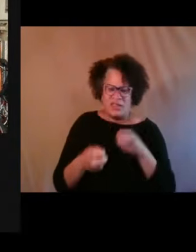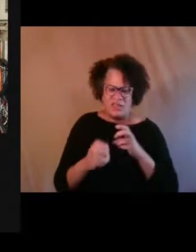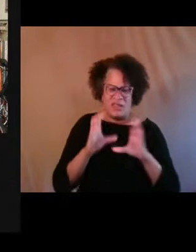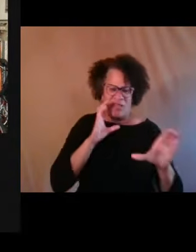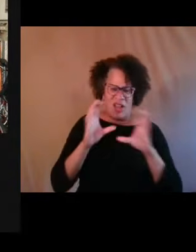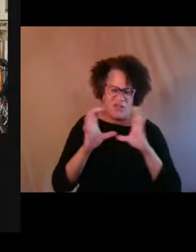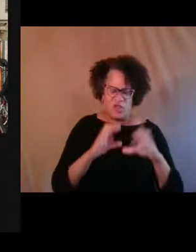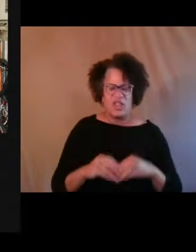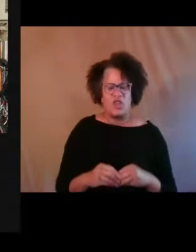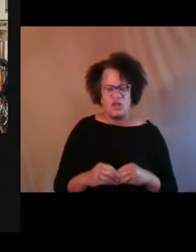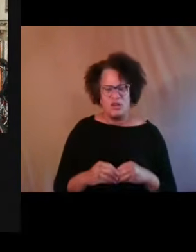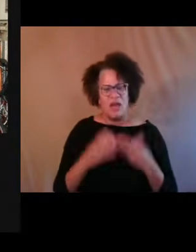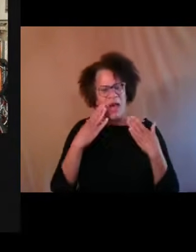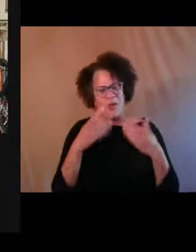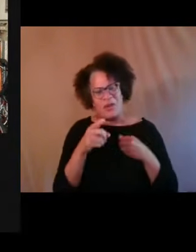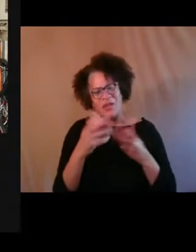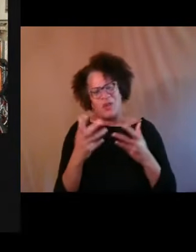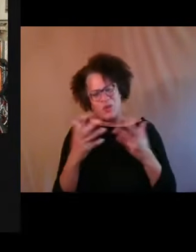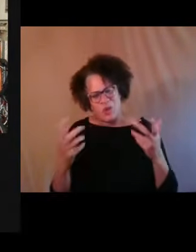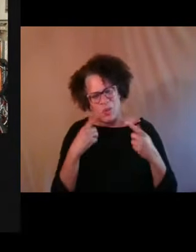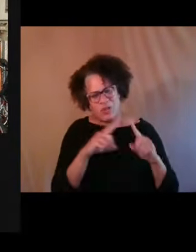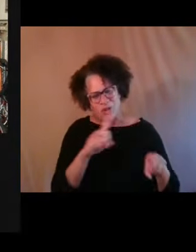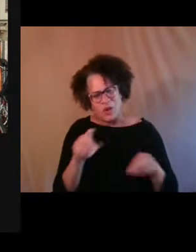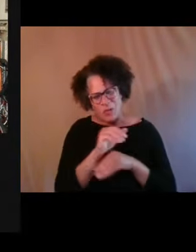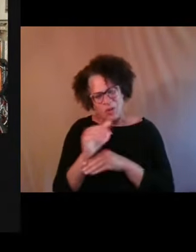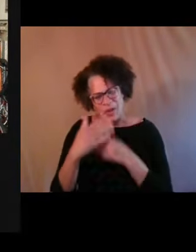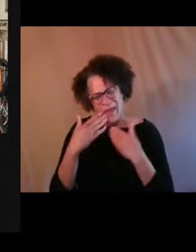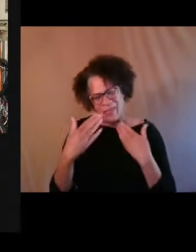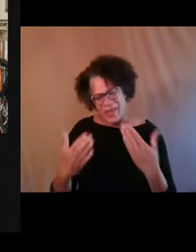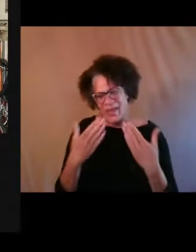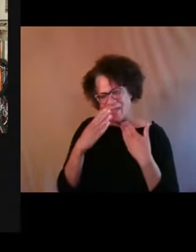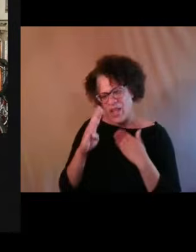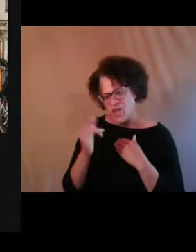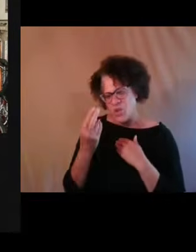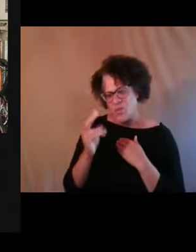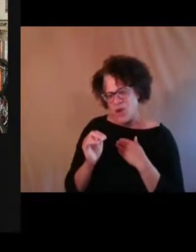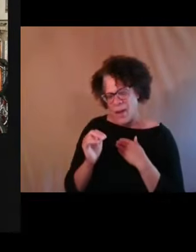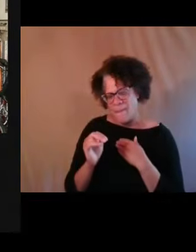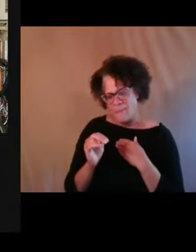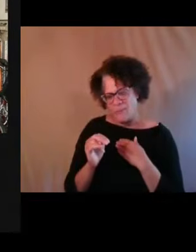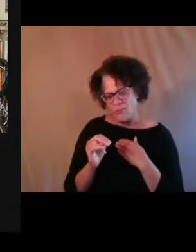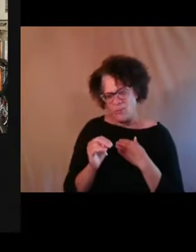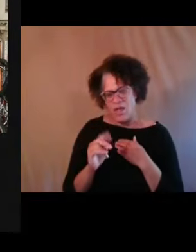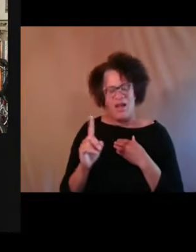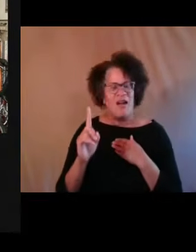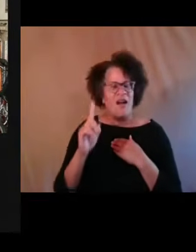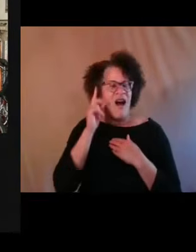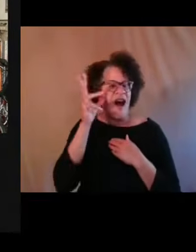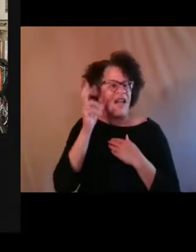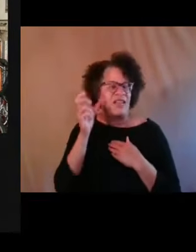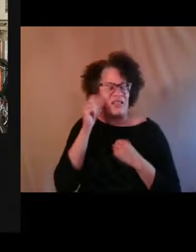I wanna thank you so much for being here. Thank you, Brian. We could hear you read another five or 10.